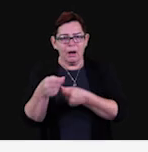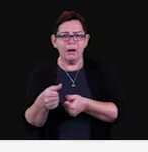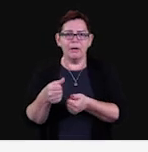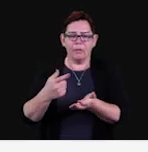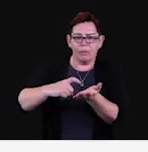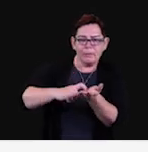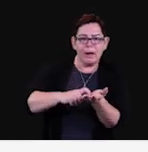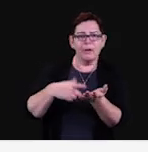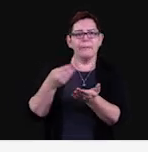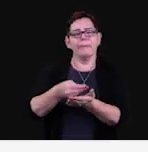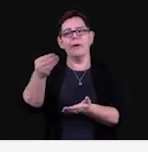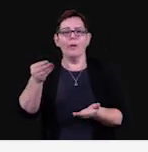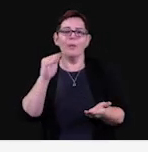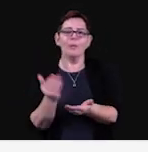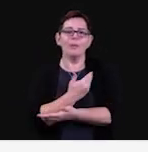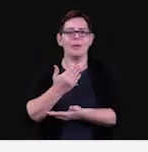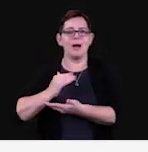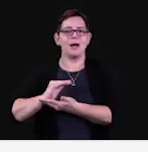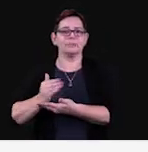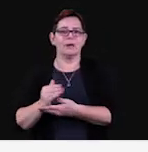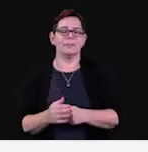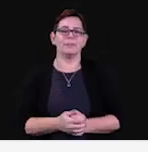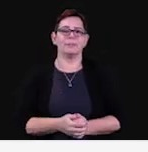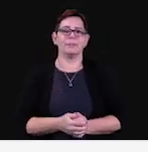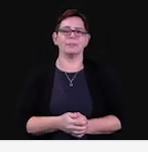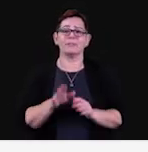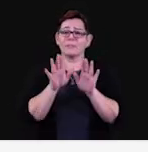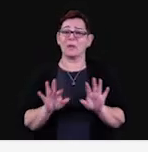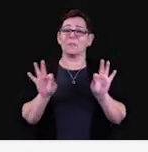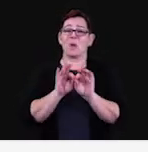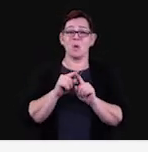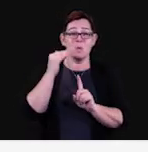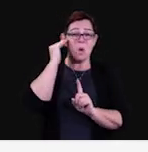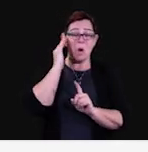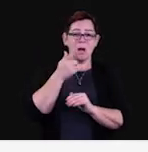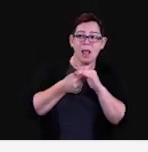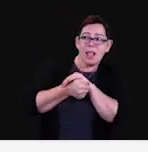It’s important to know that evading taxes is illegal and can result in